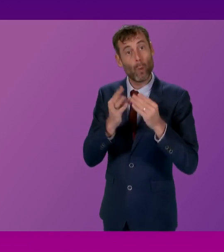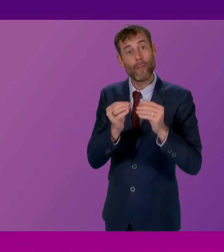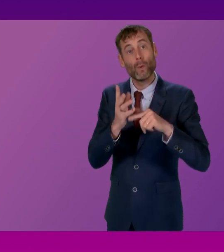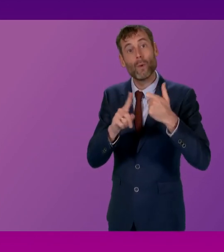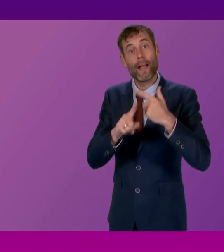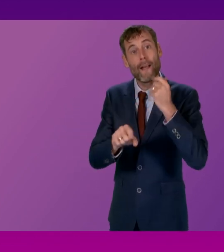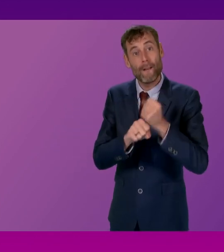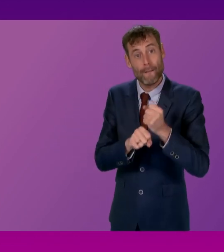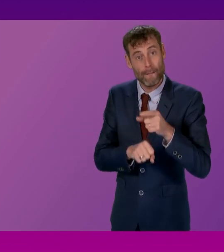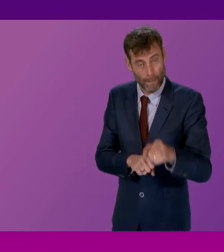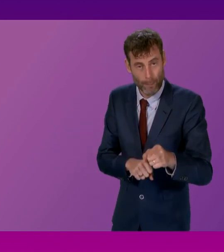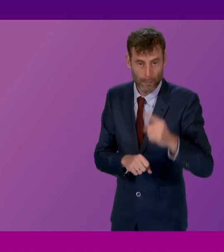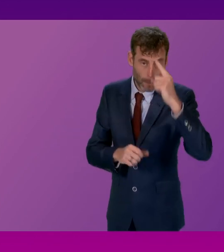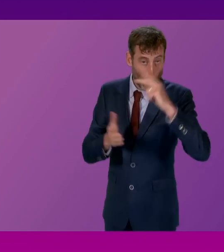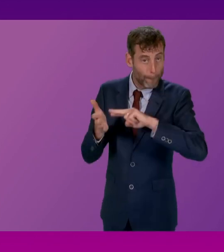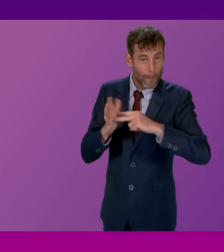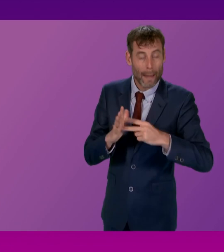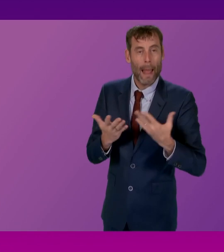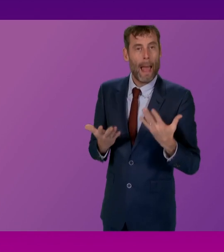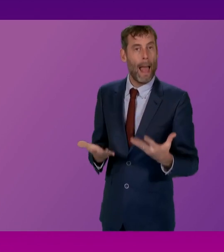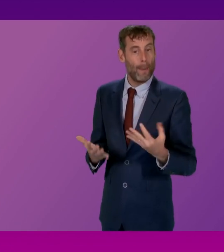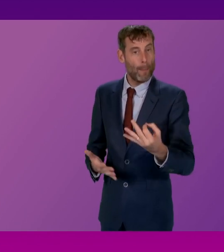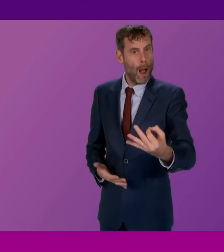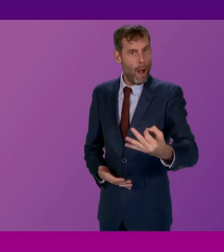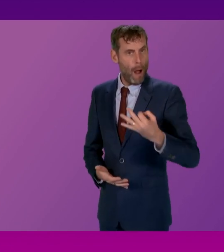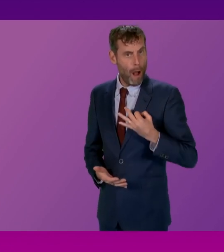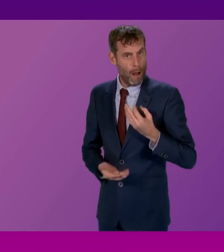No request has been made for the UK to receive medical evacuations from Gaza, but we hope